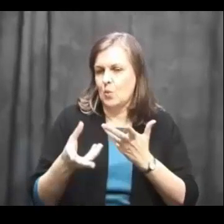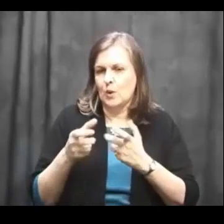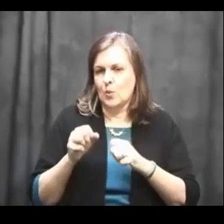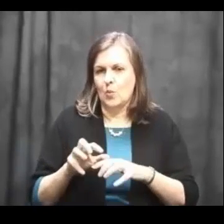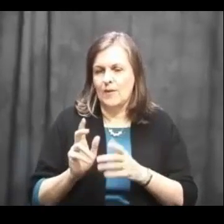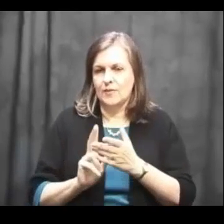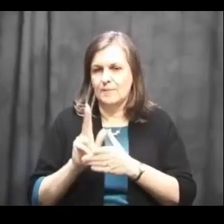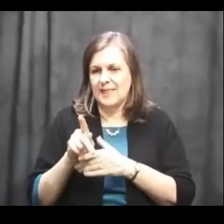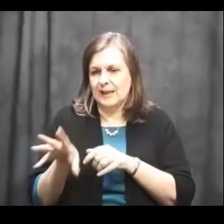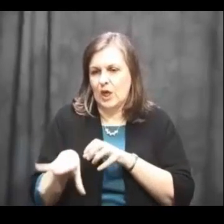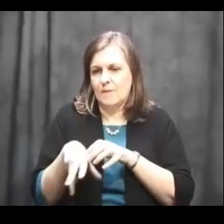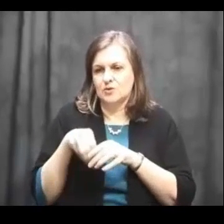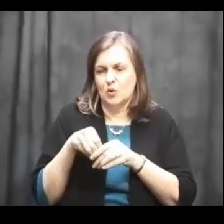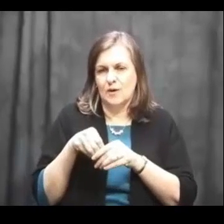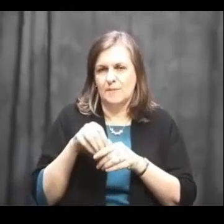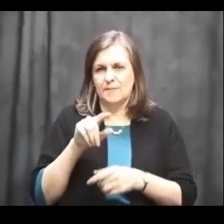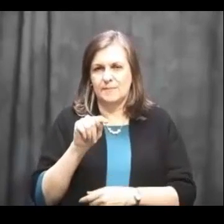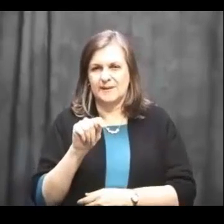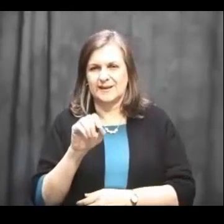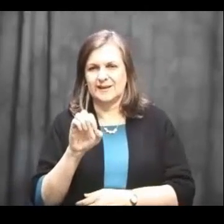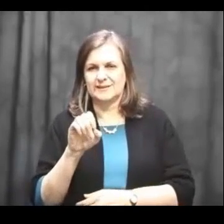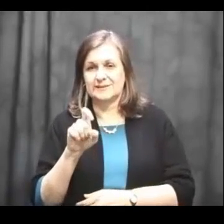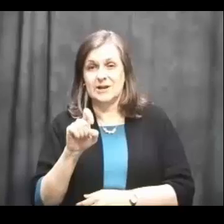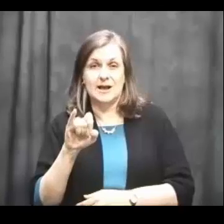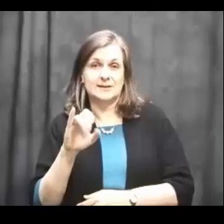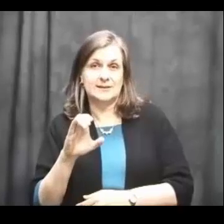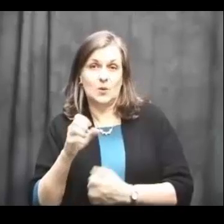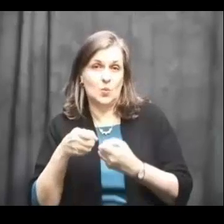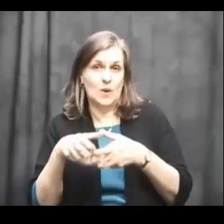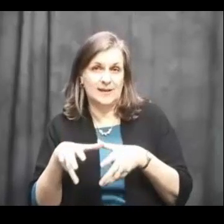you don't want the plant accidentally taking up toxic waste into its roots in and poisoning the